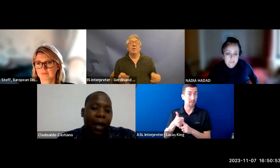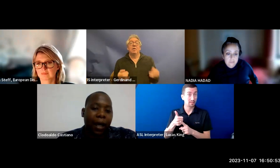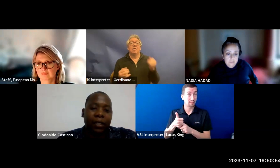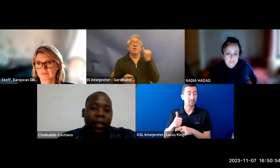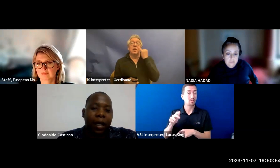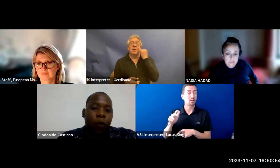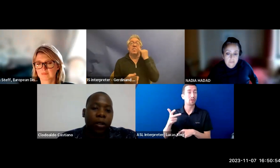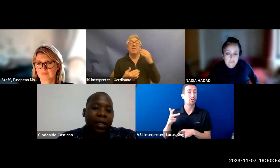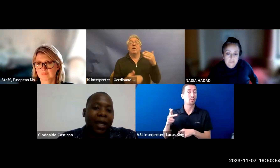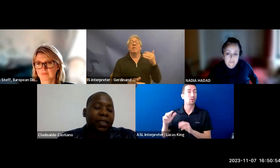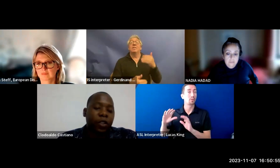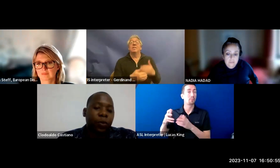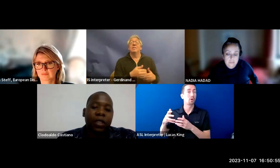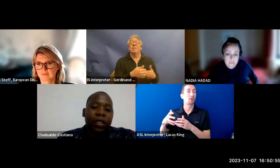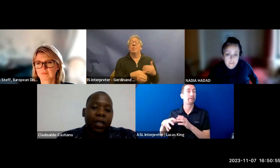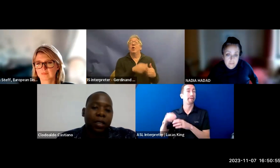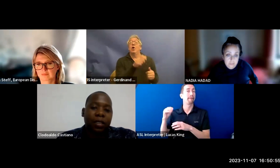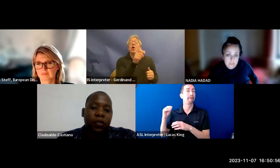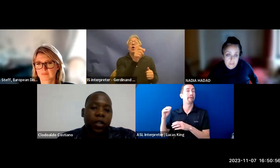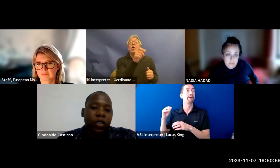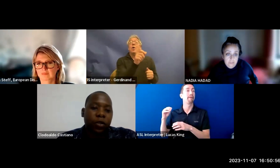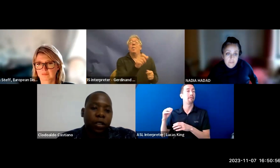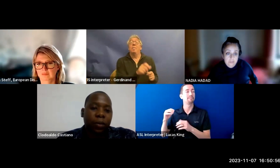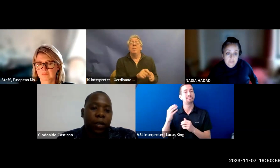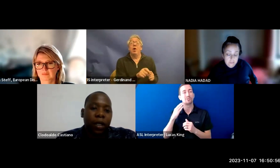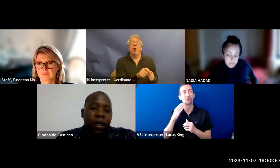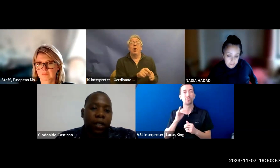when the they are intermediaries in the relationship.